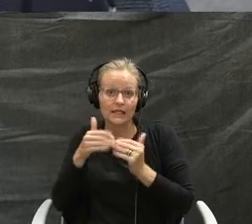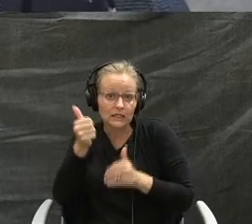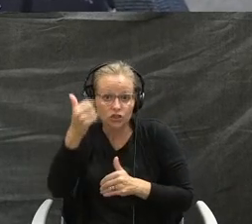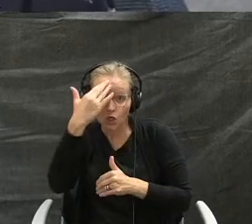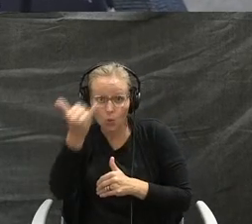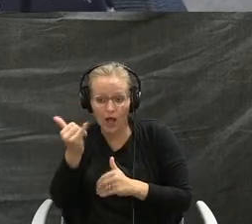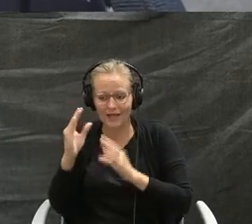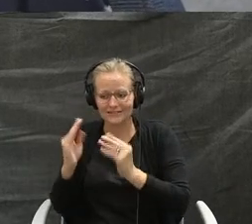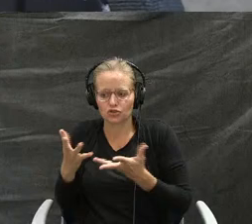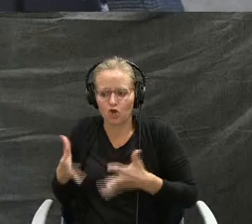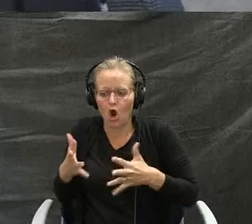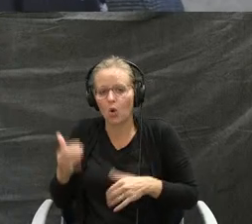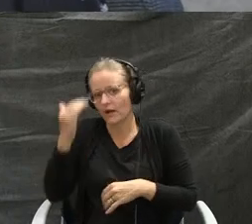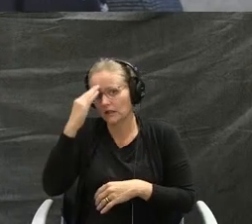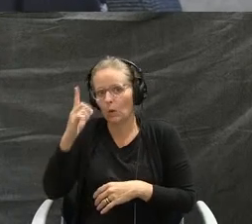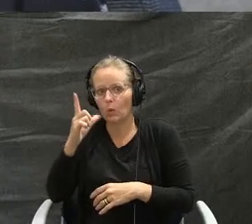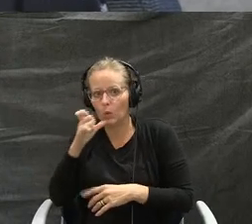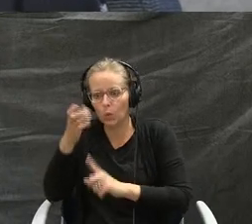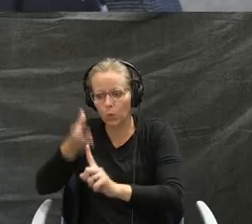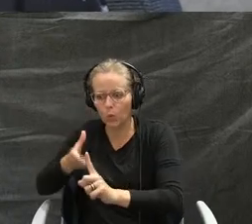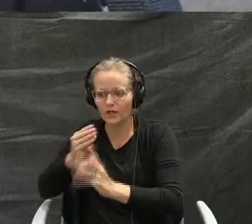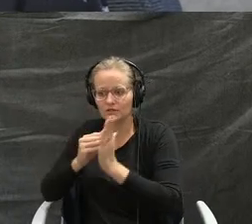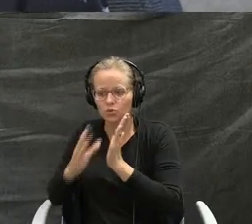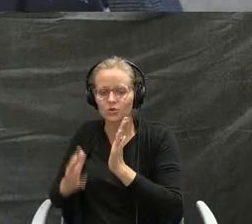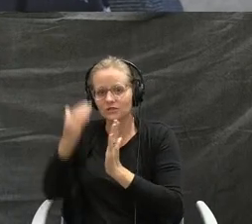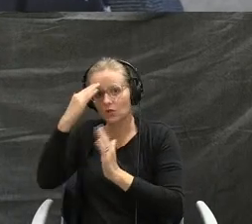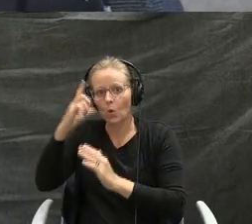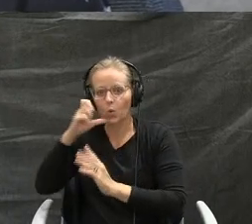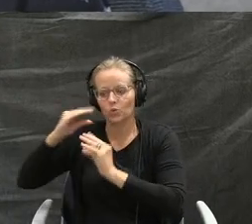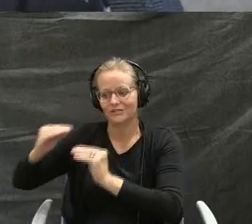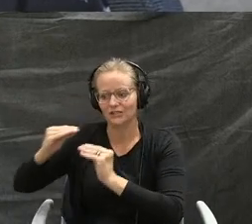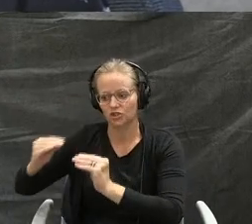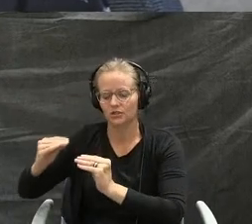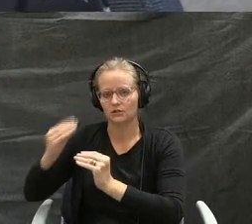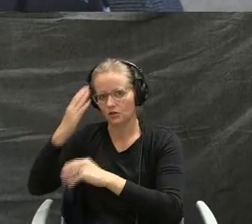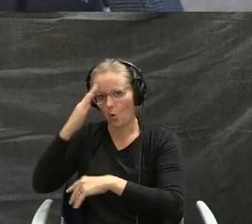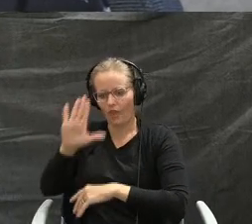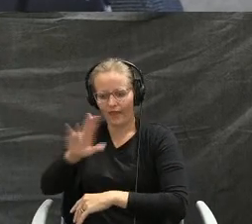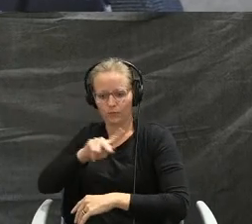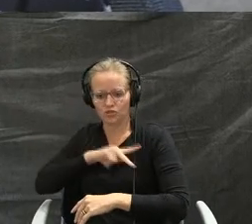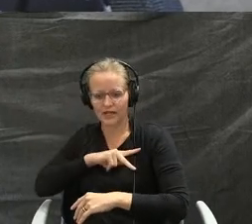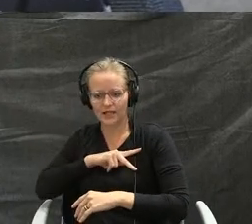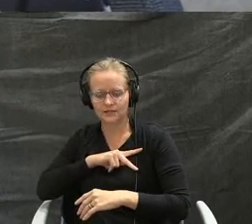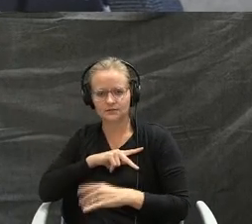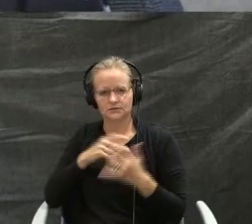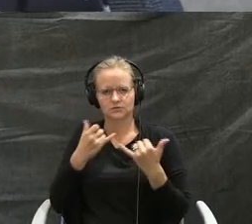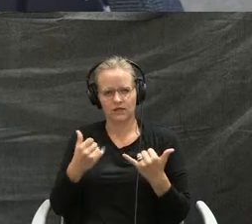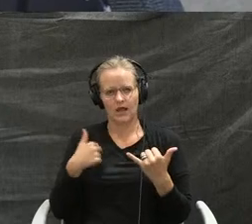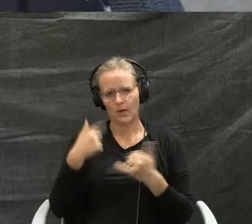Would it be possible to have a type of conference meeting with the teachers prior to the start of class in order for them to